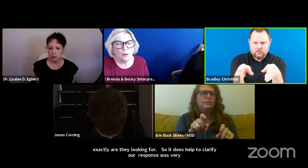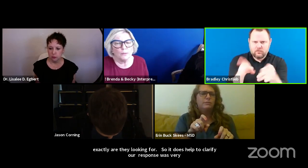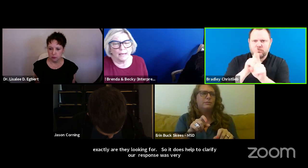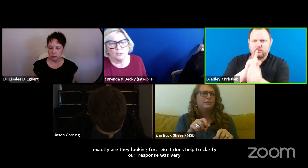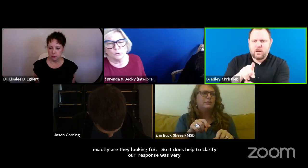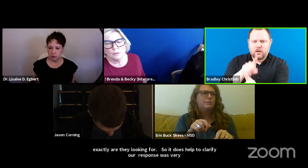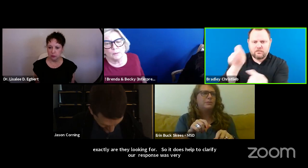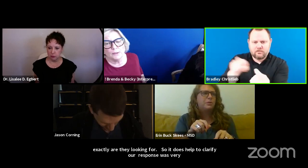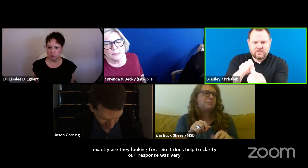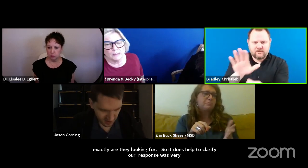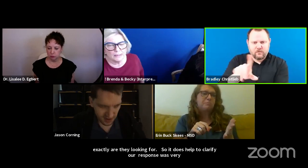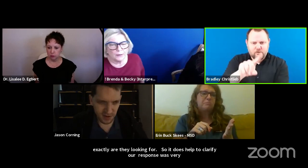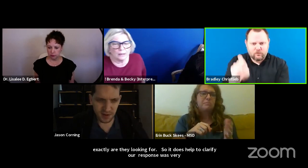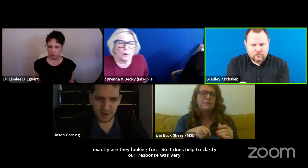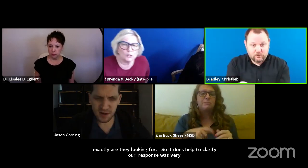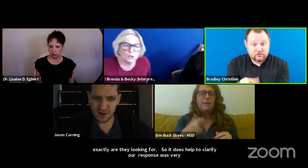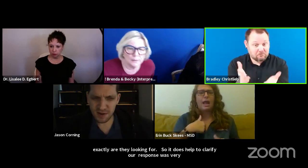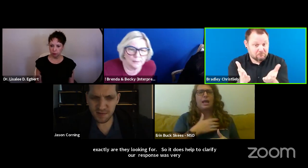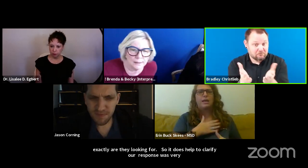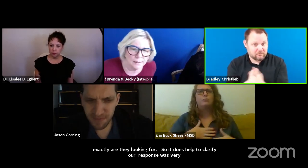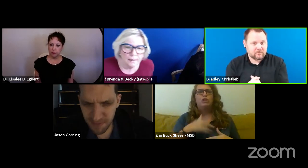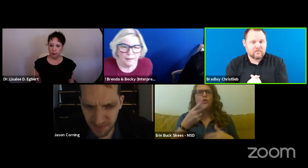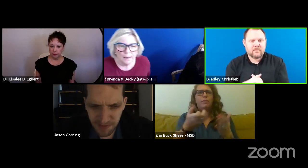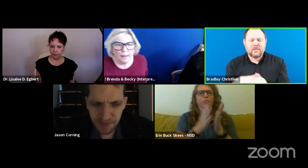help to answer some of the specific questions.